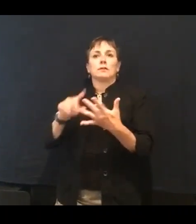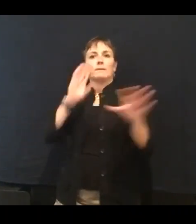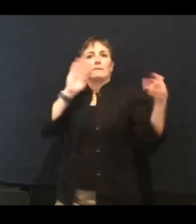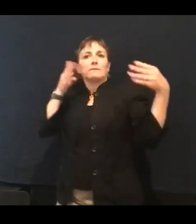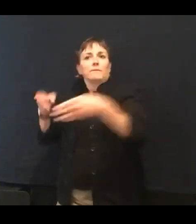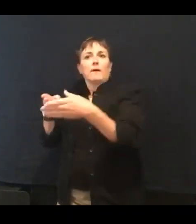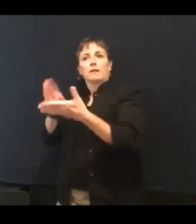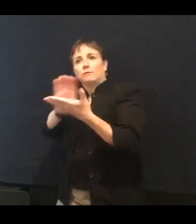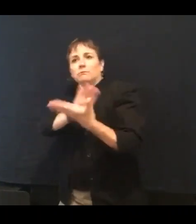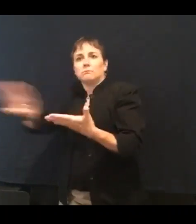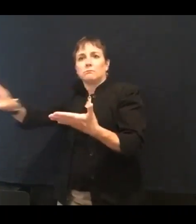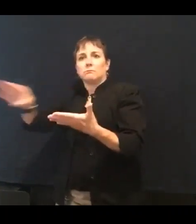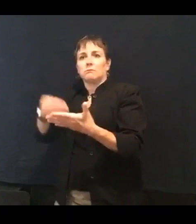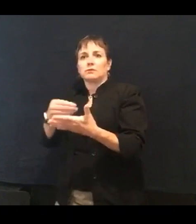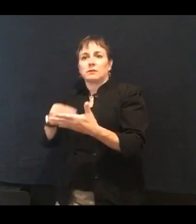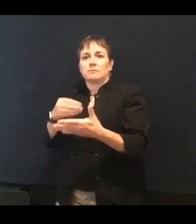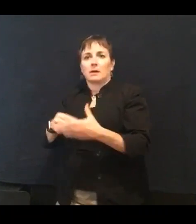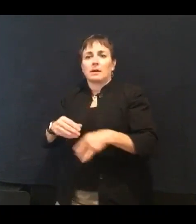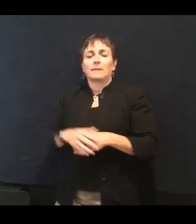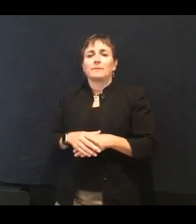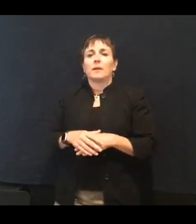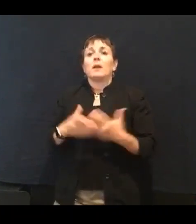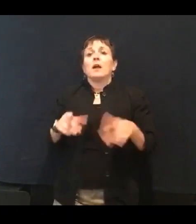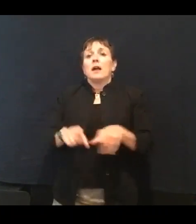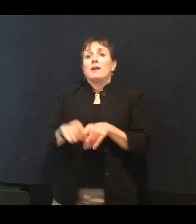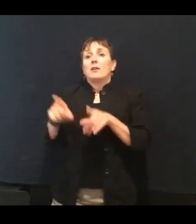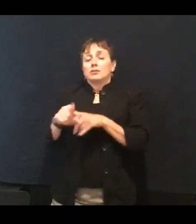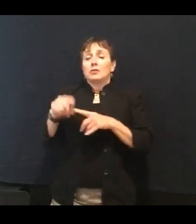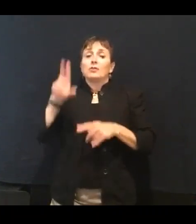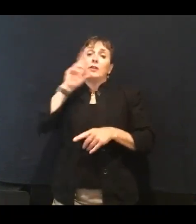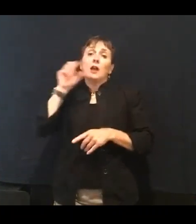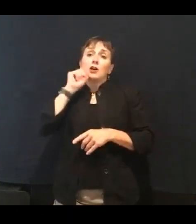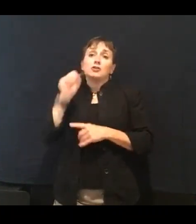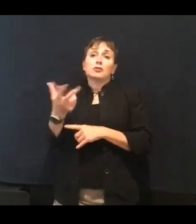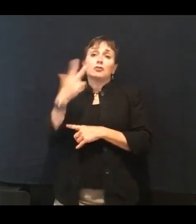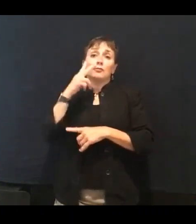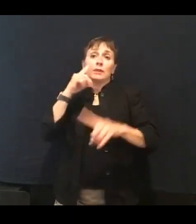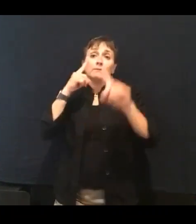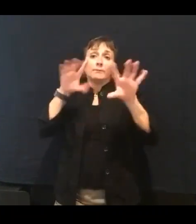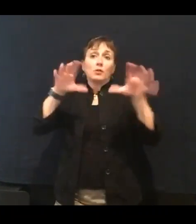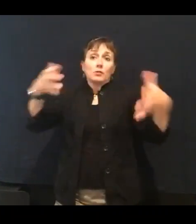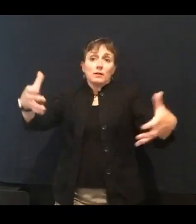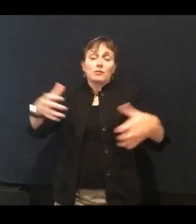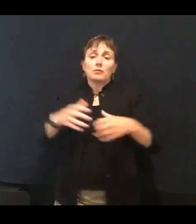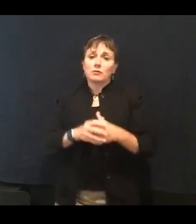started, the ethic of the Usher III Initiative was to diversify our efforts.